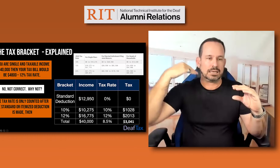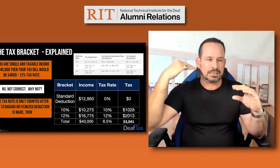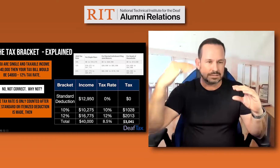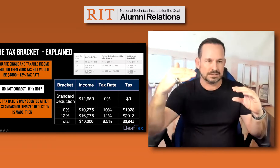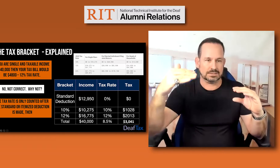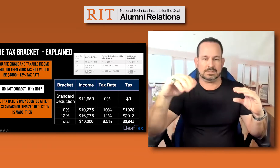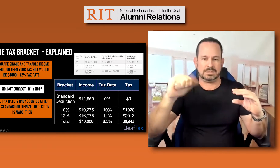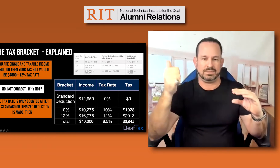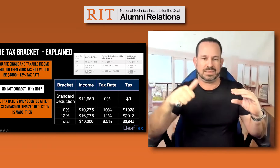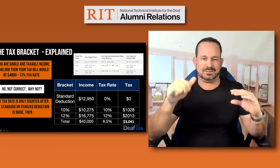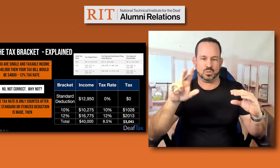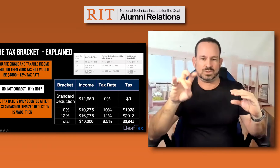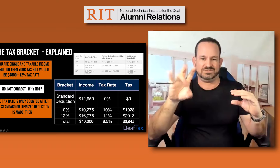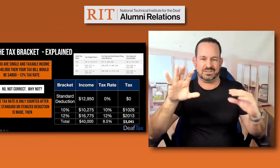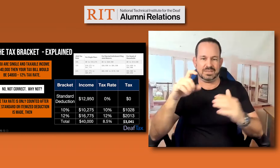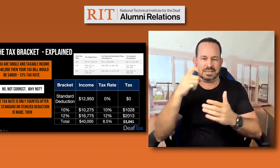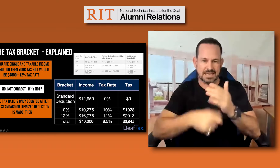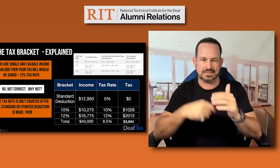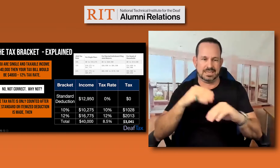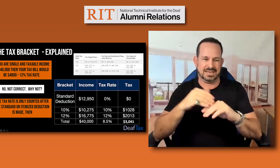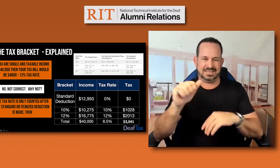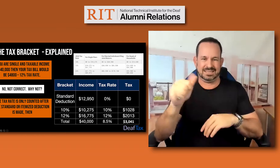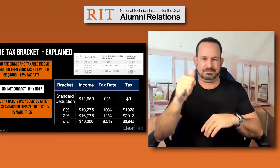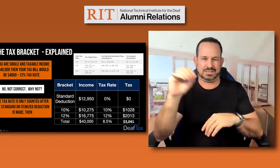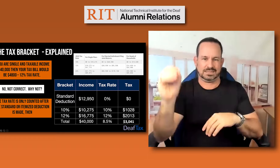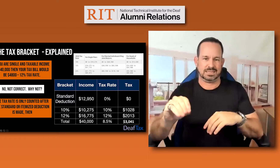for anything up to 12,950.